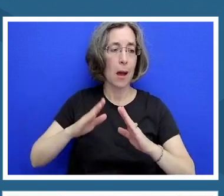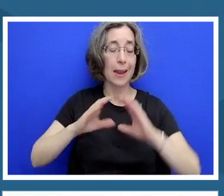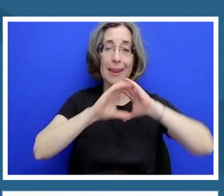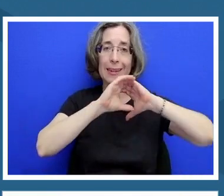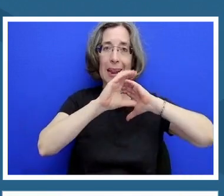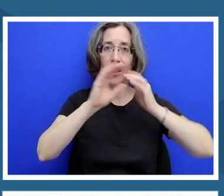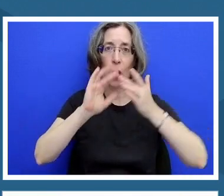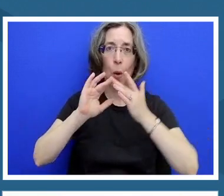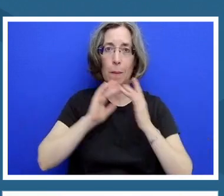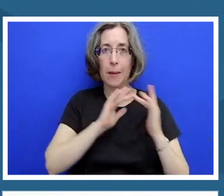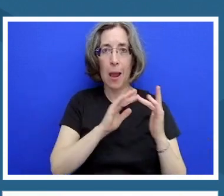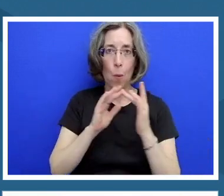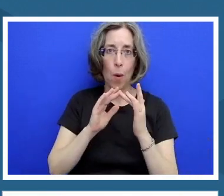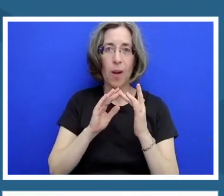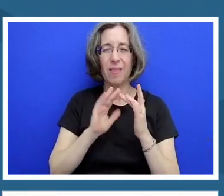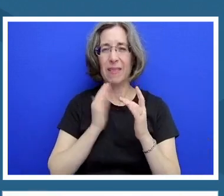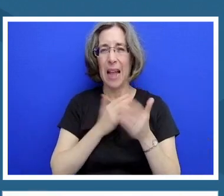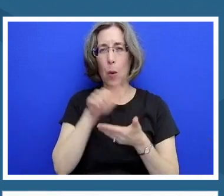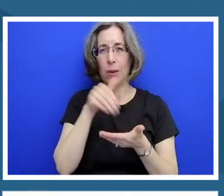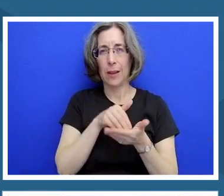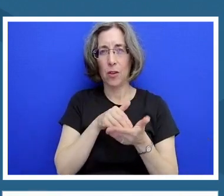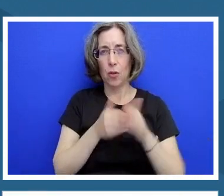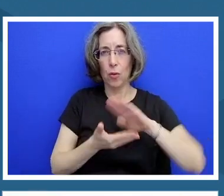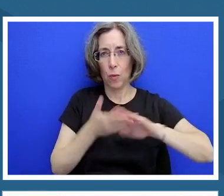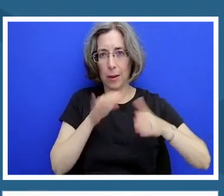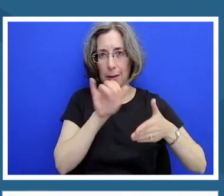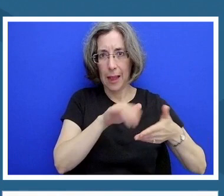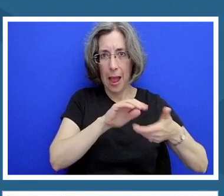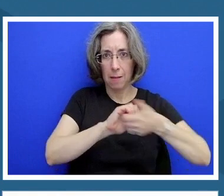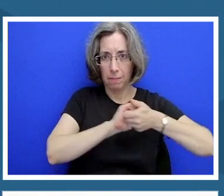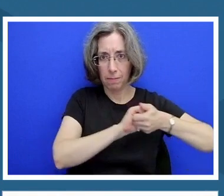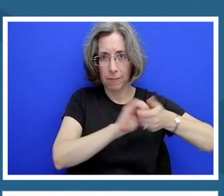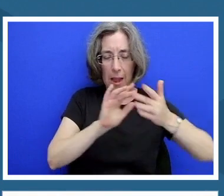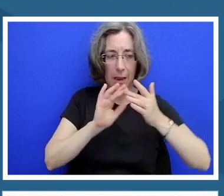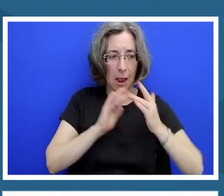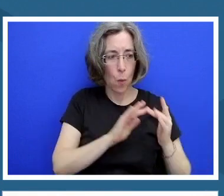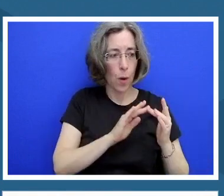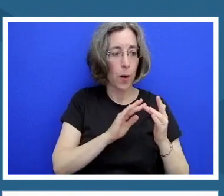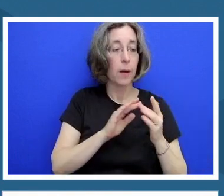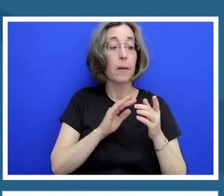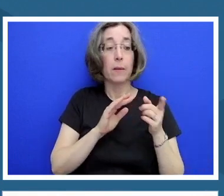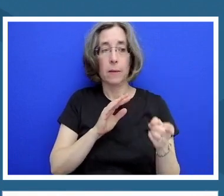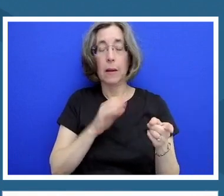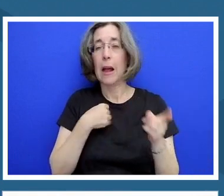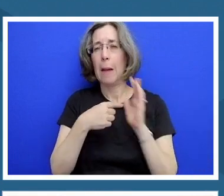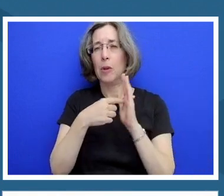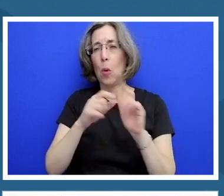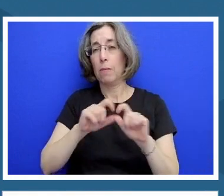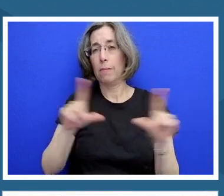for the micro observatory telescopes and you can see there's actually a number of